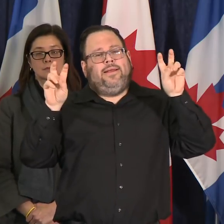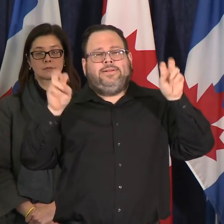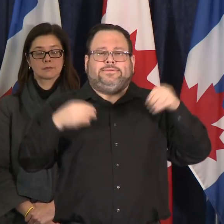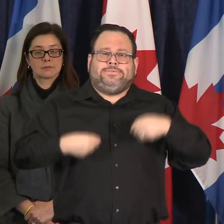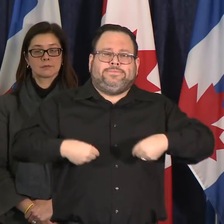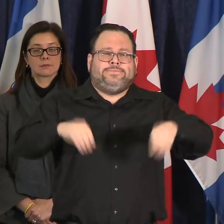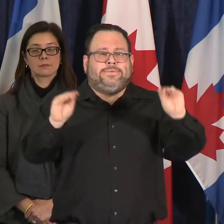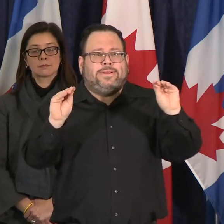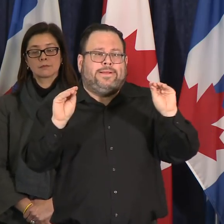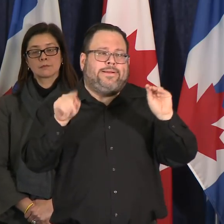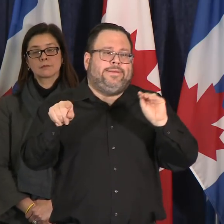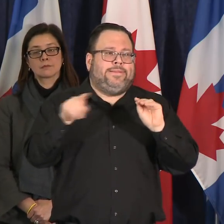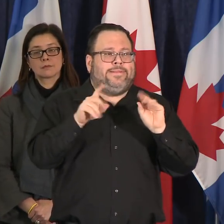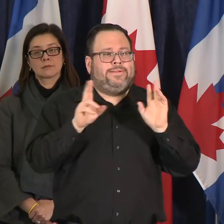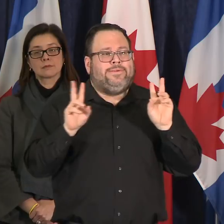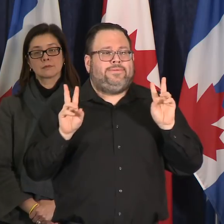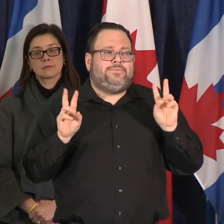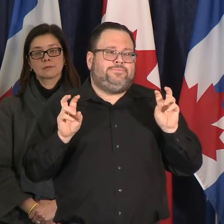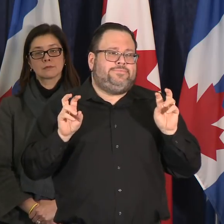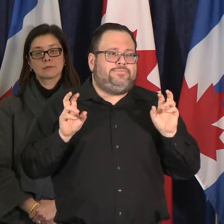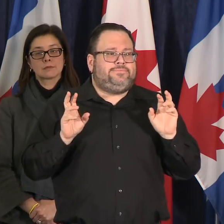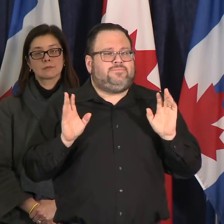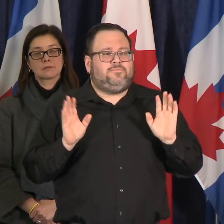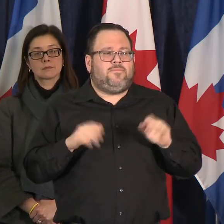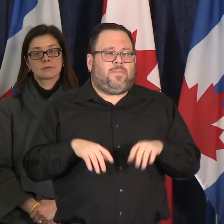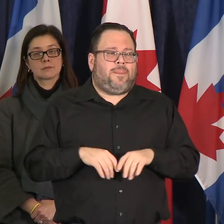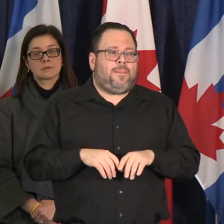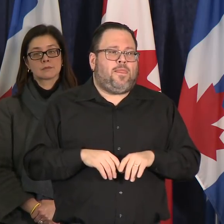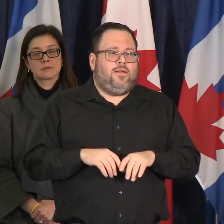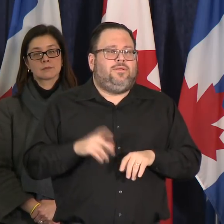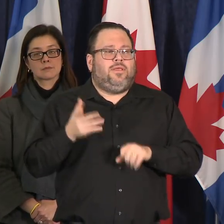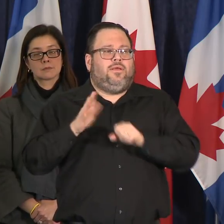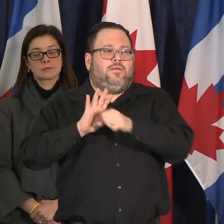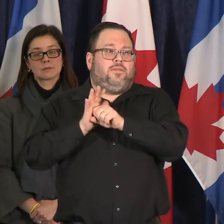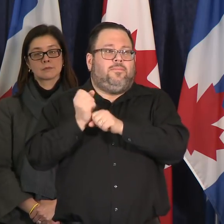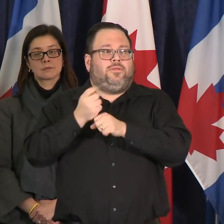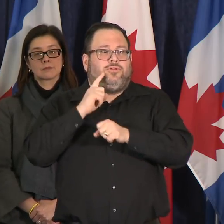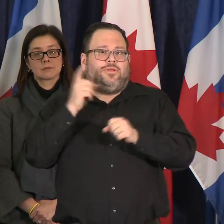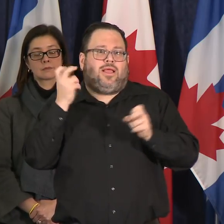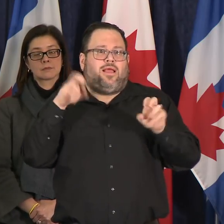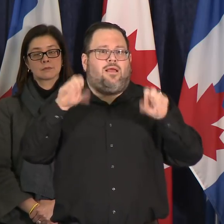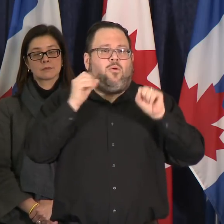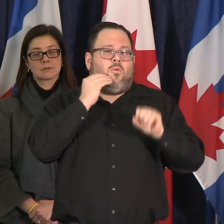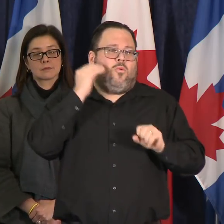residents what they're marketing as a as a cove 8:19 home test kit we've received